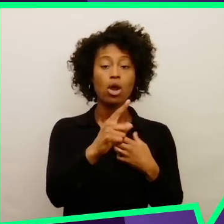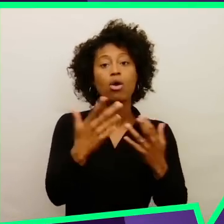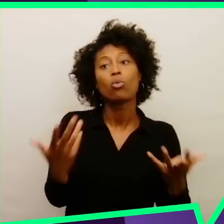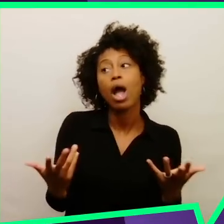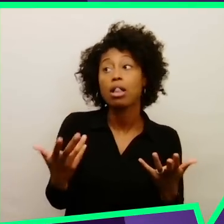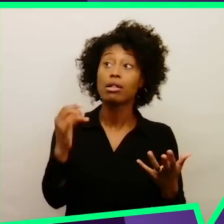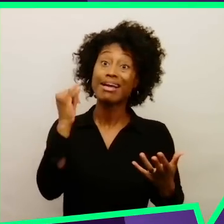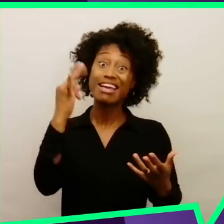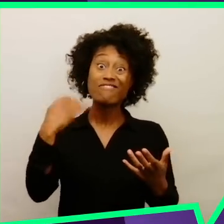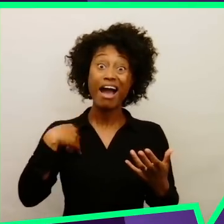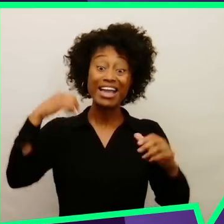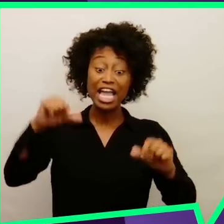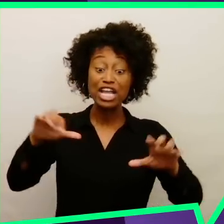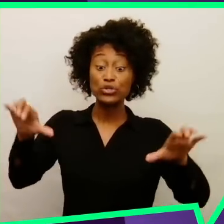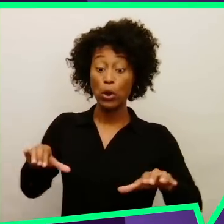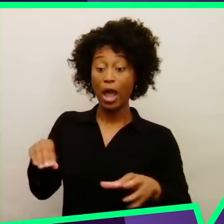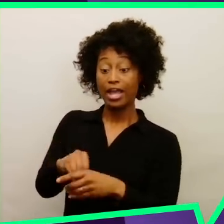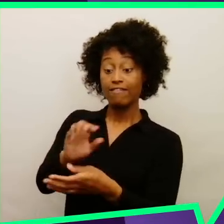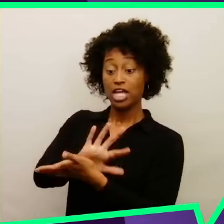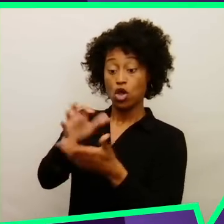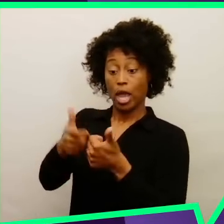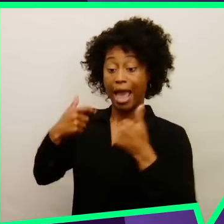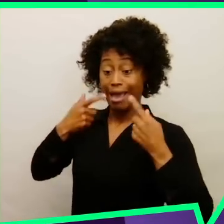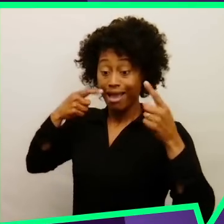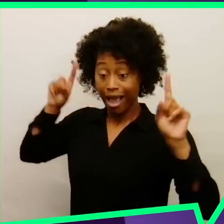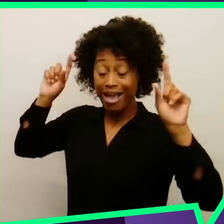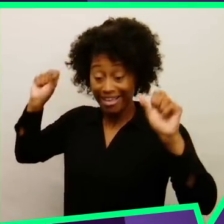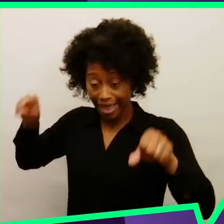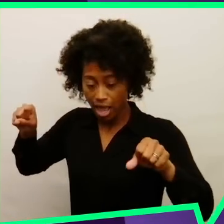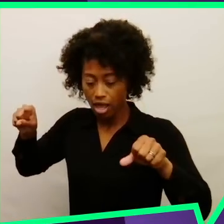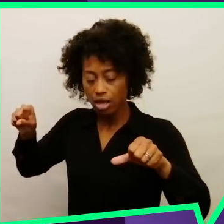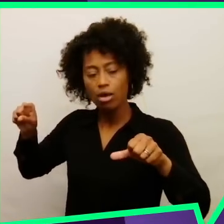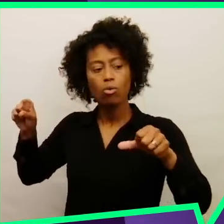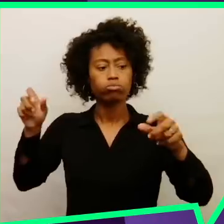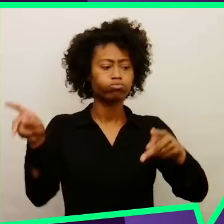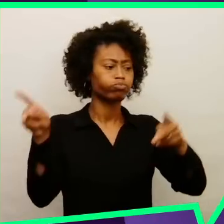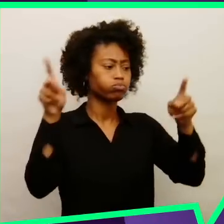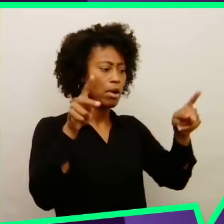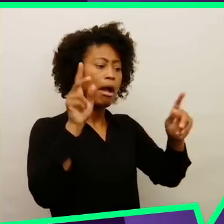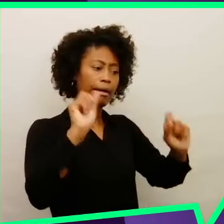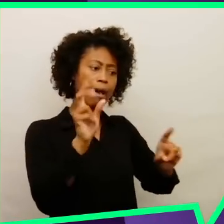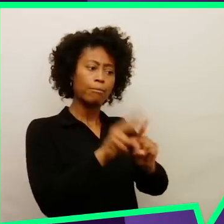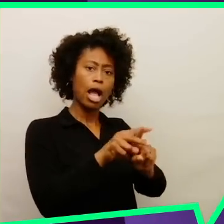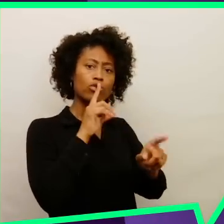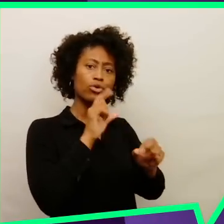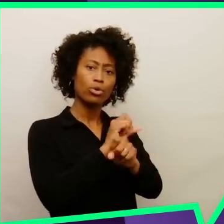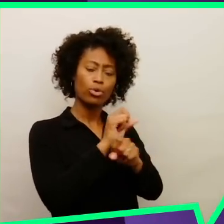if I can do it in a video game, then I can do it here. Because if I'm strong and a hero in a video game,